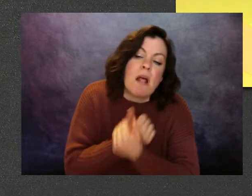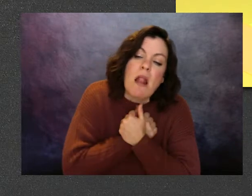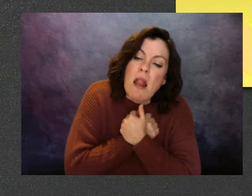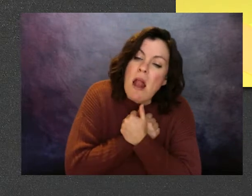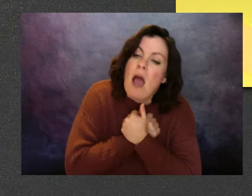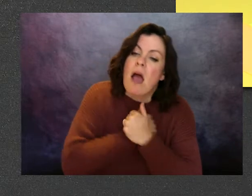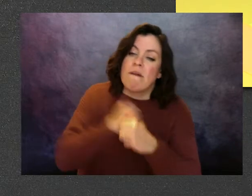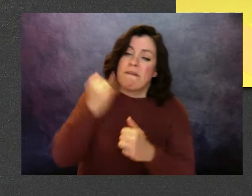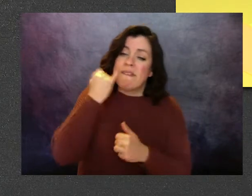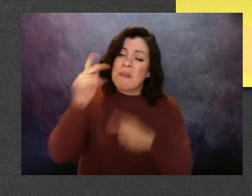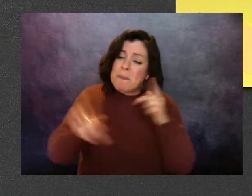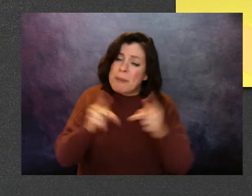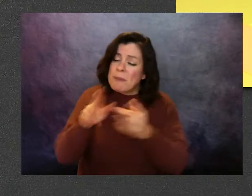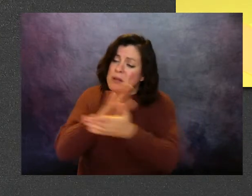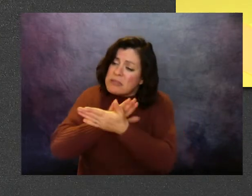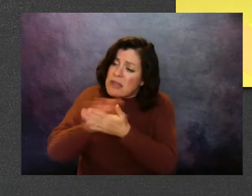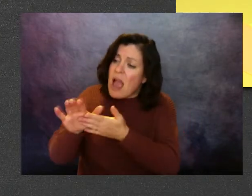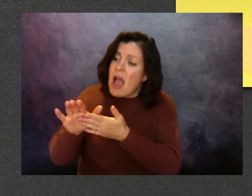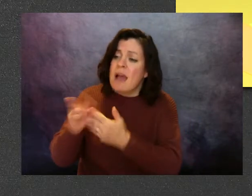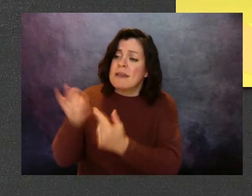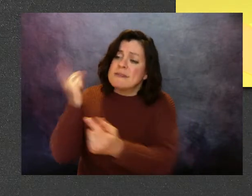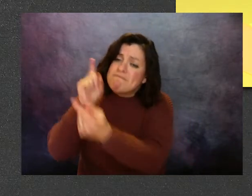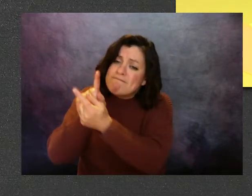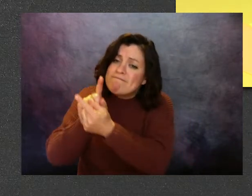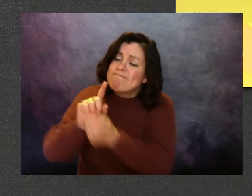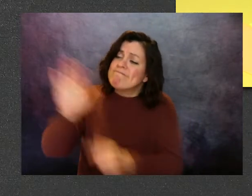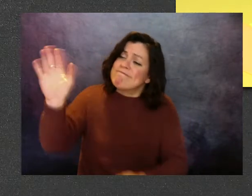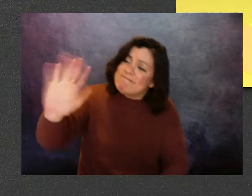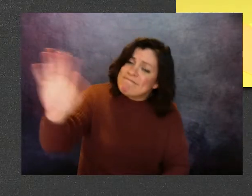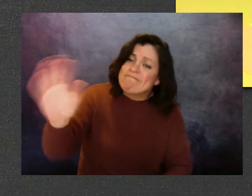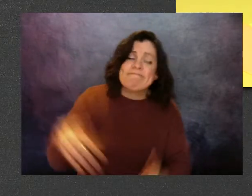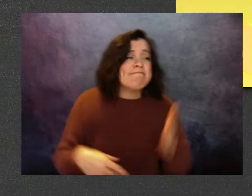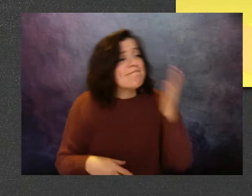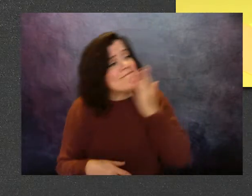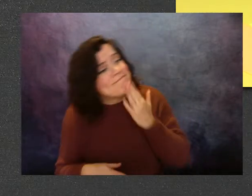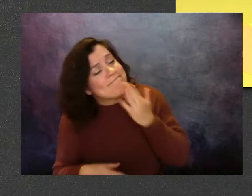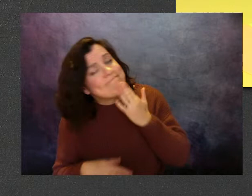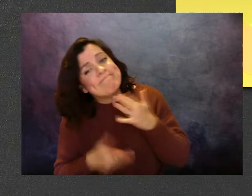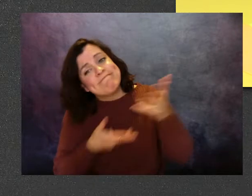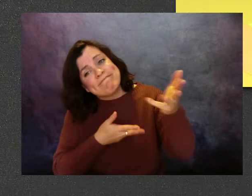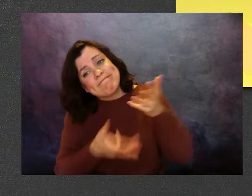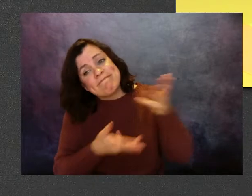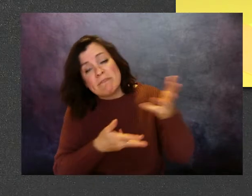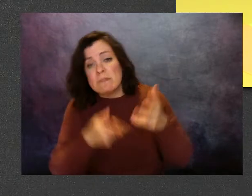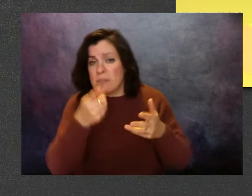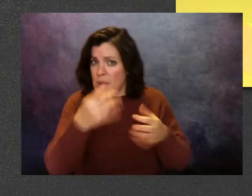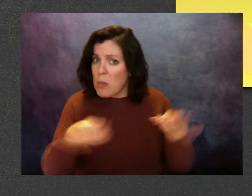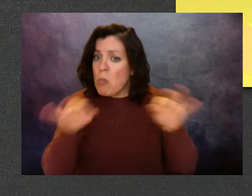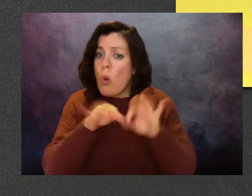I love when they're kind and community helpers go above and beyond every single day to help us.